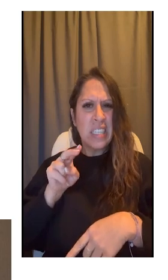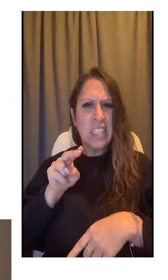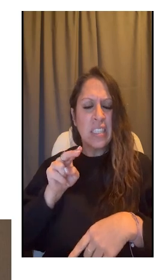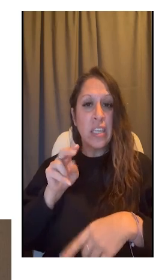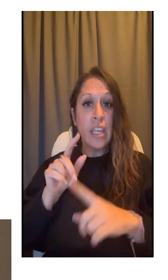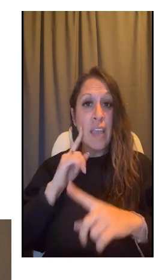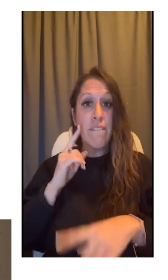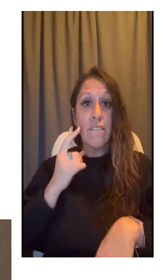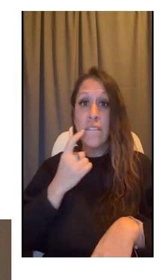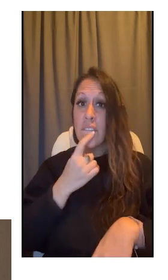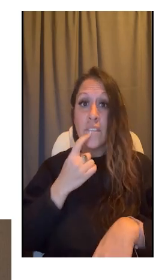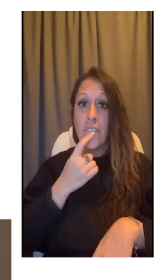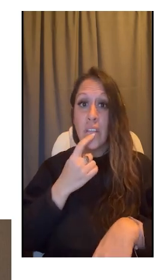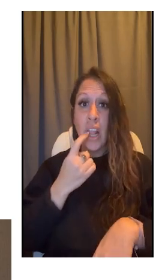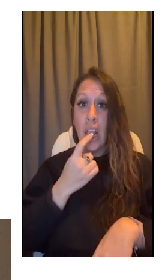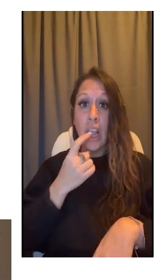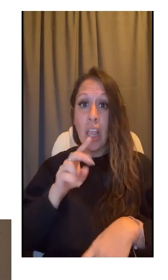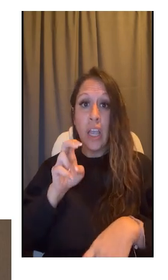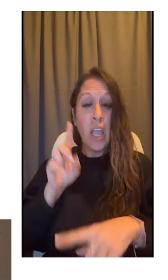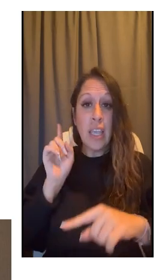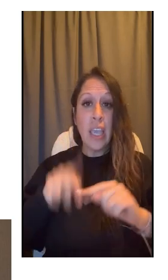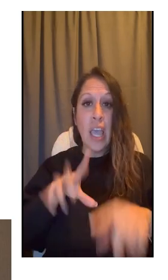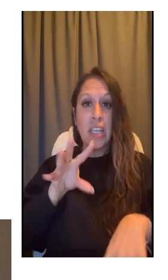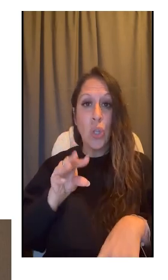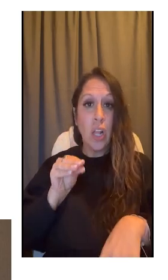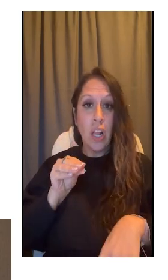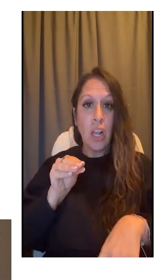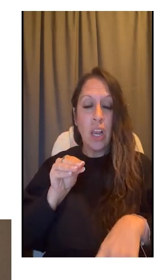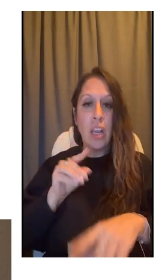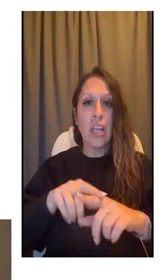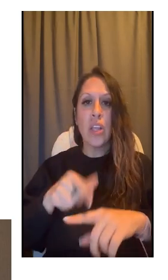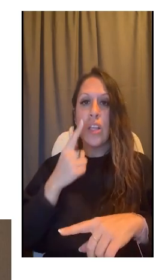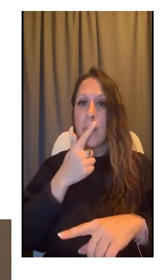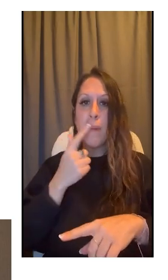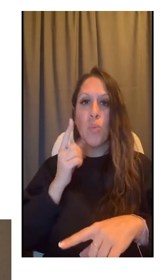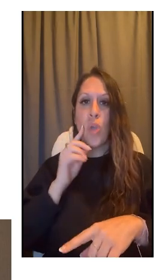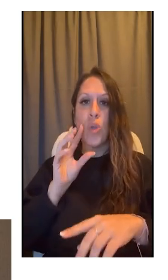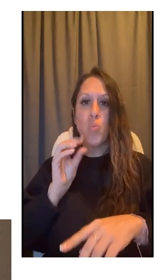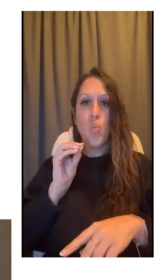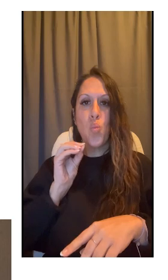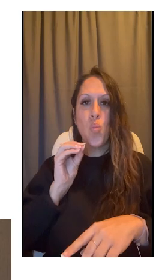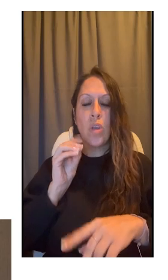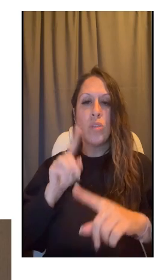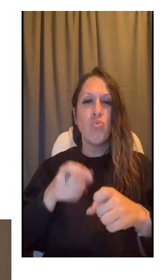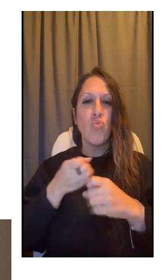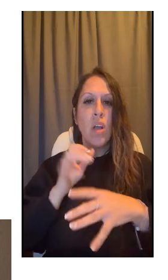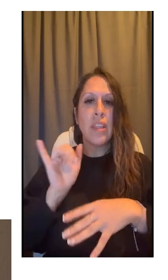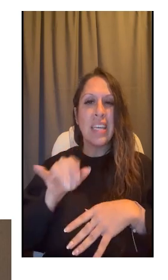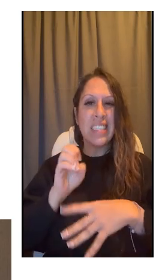then the upper lip will purse to try to create that seal instead. We also know that it doesn't necessarily correlate